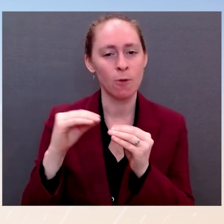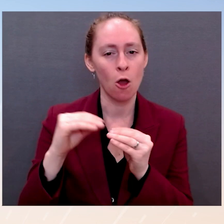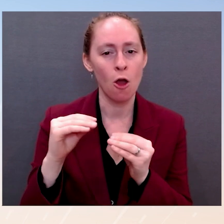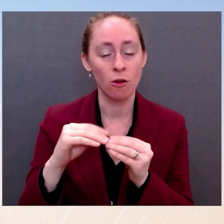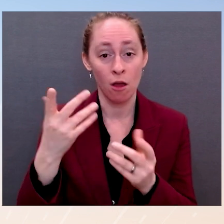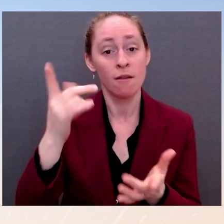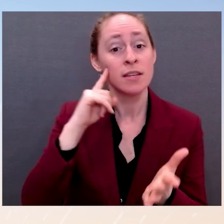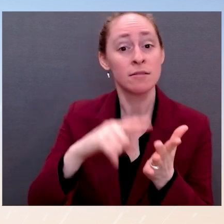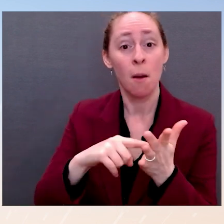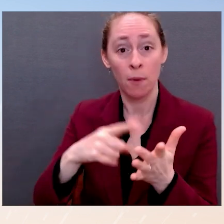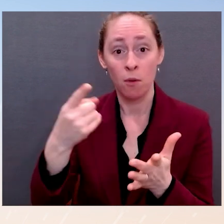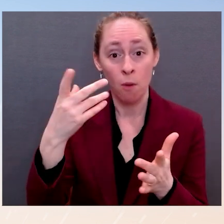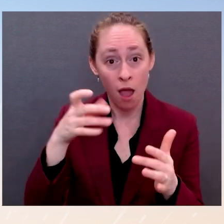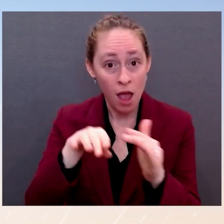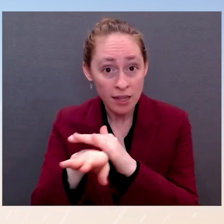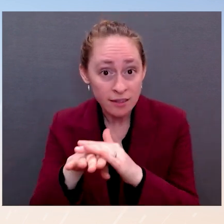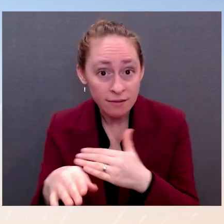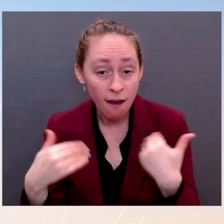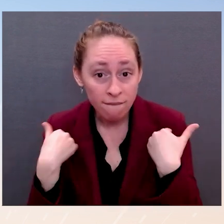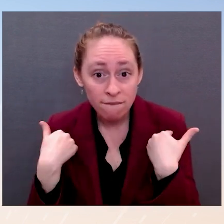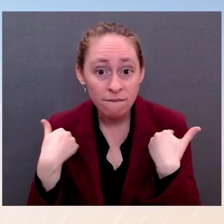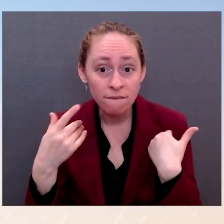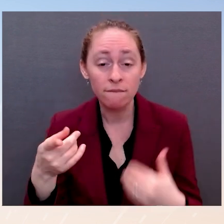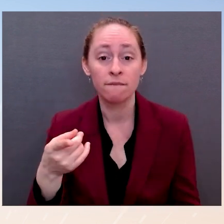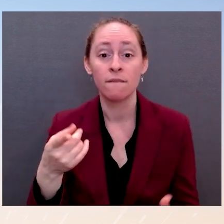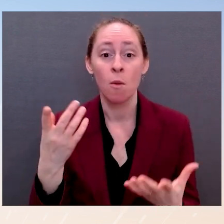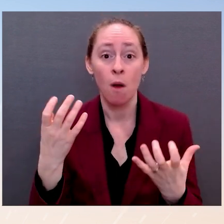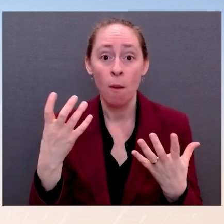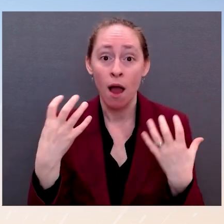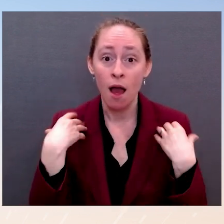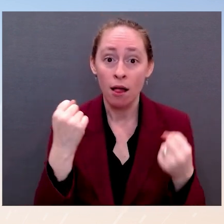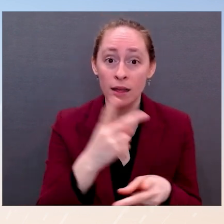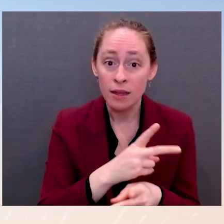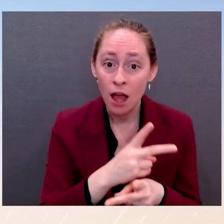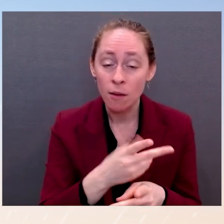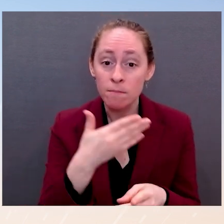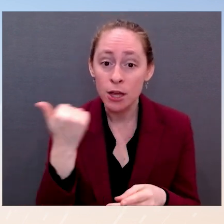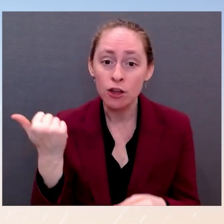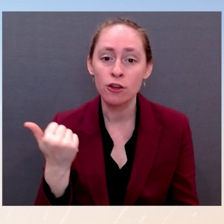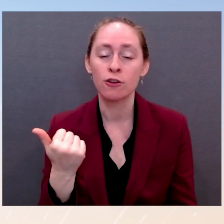on making sure that there is sufficient access in our health care coverage programs